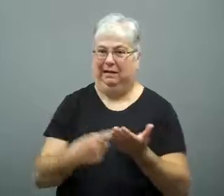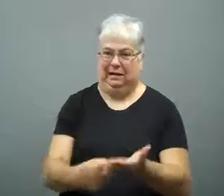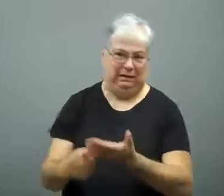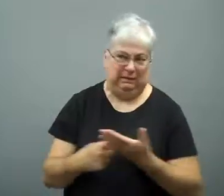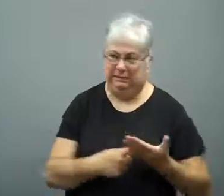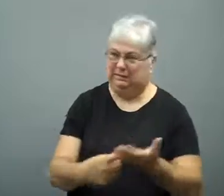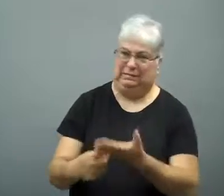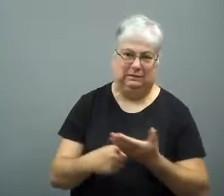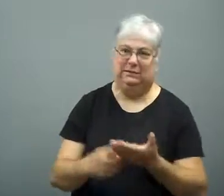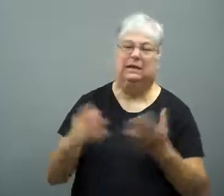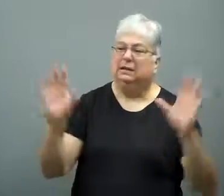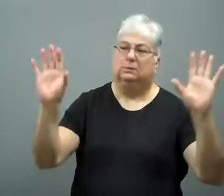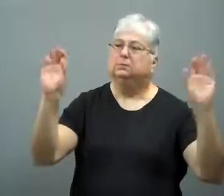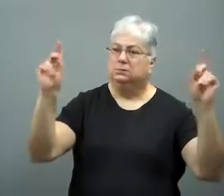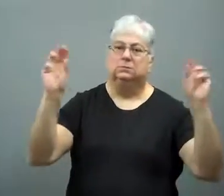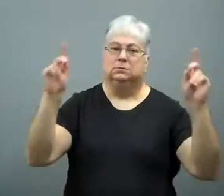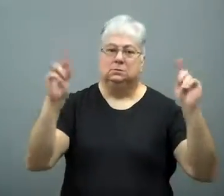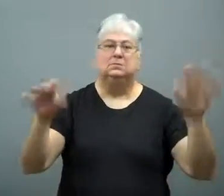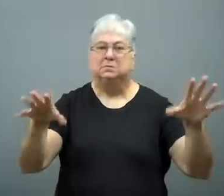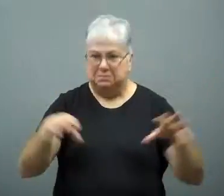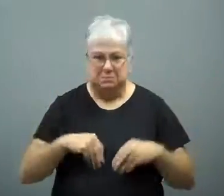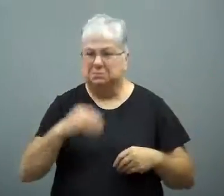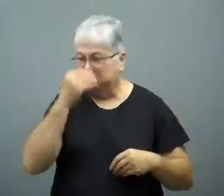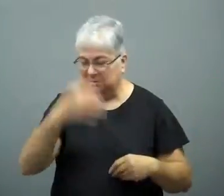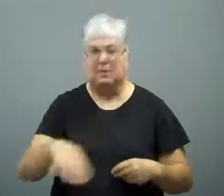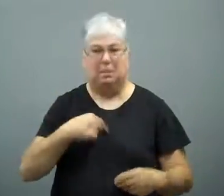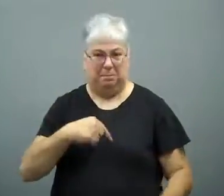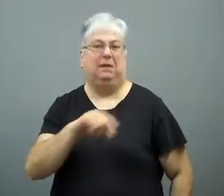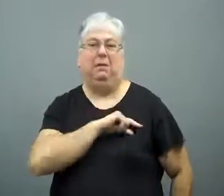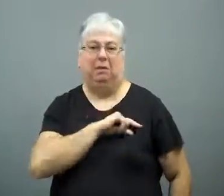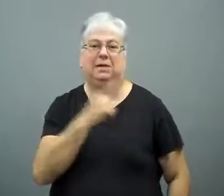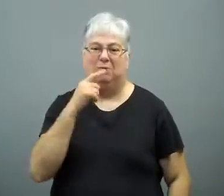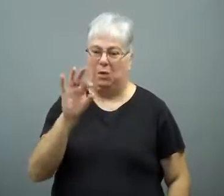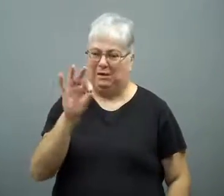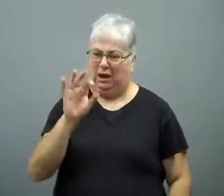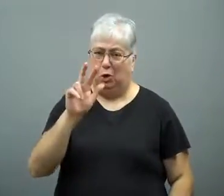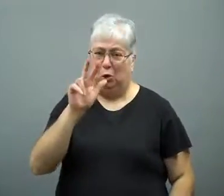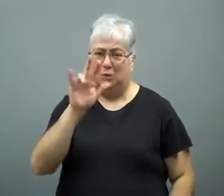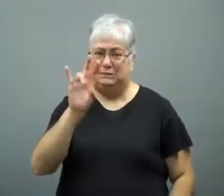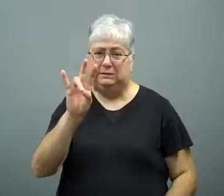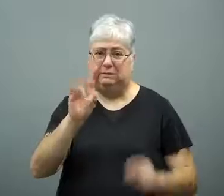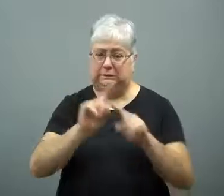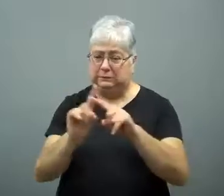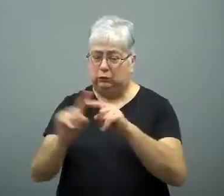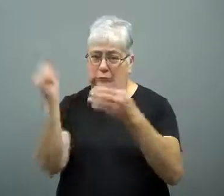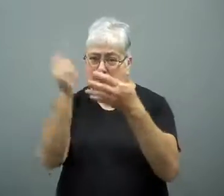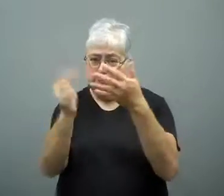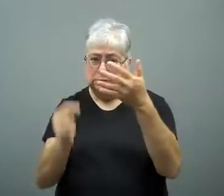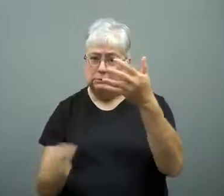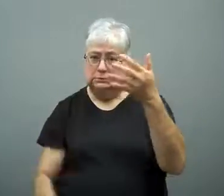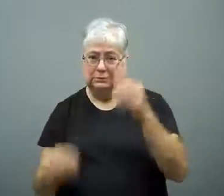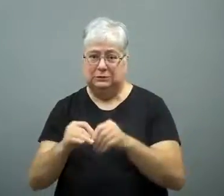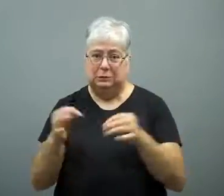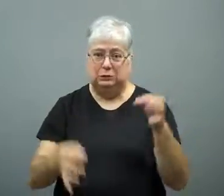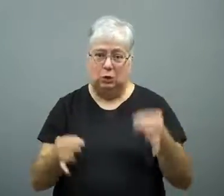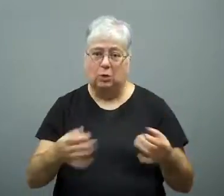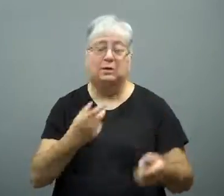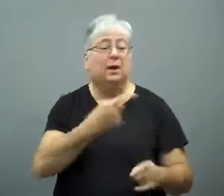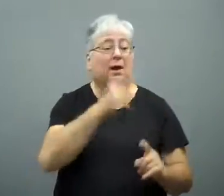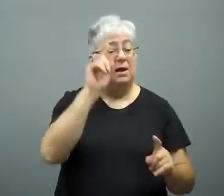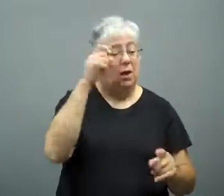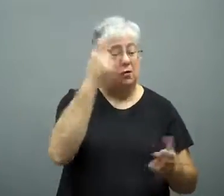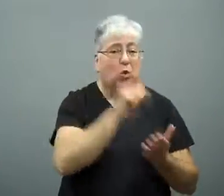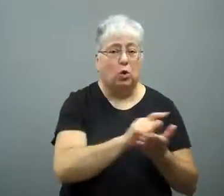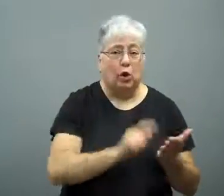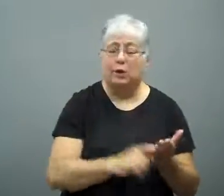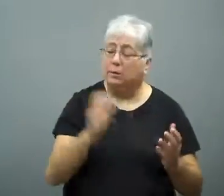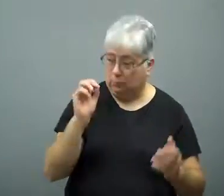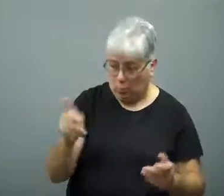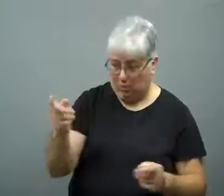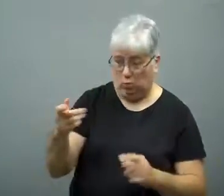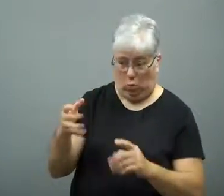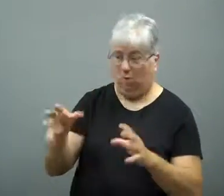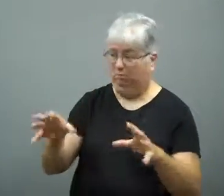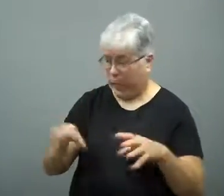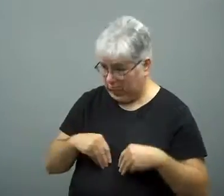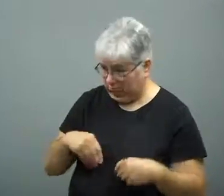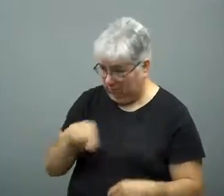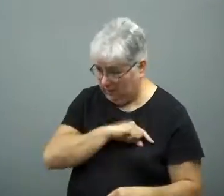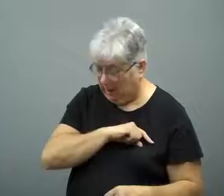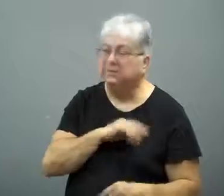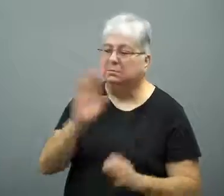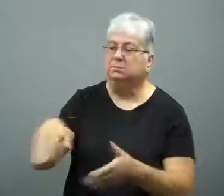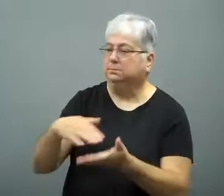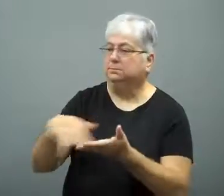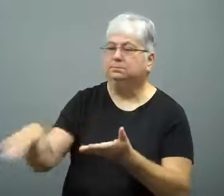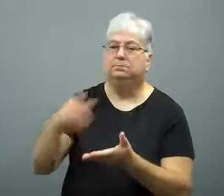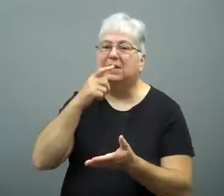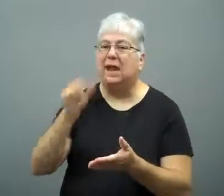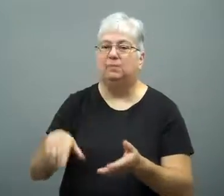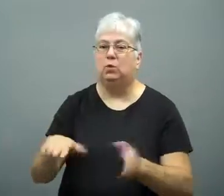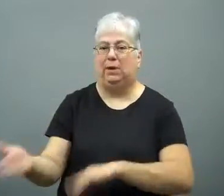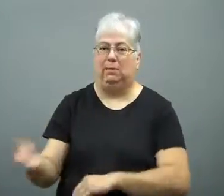After some discussion, he agreed to plead guilty to 937 counts.